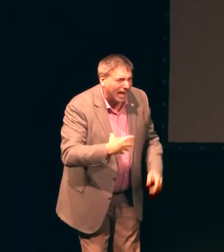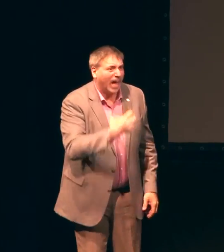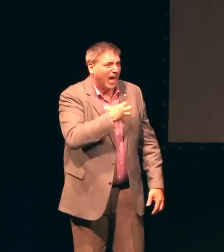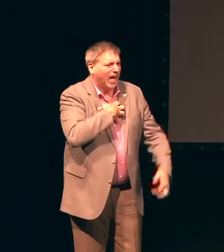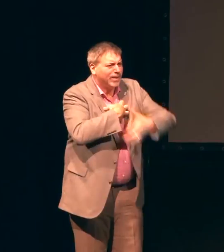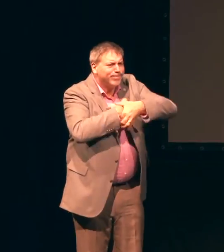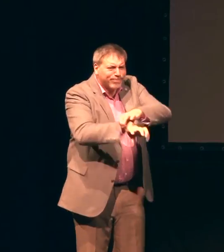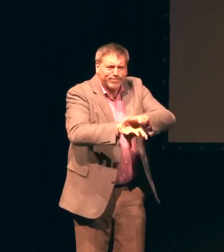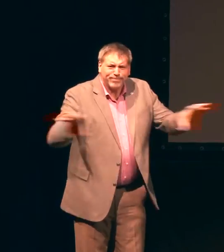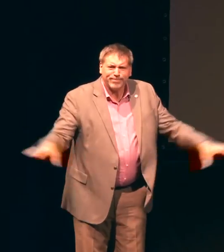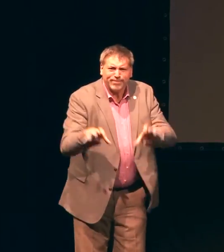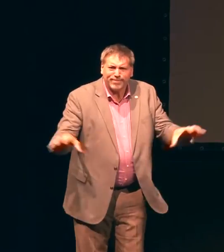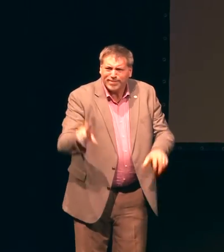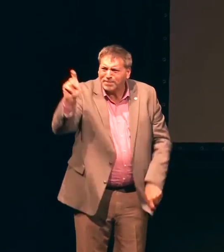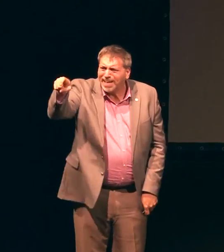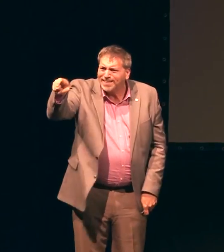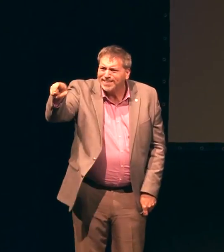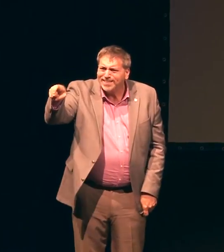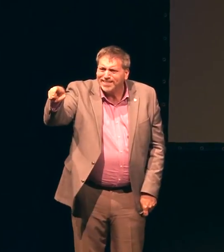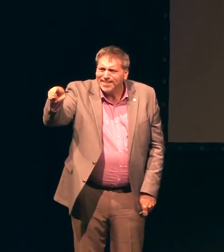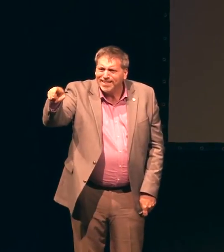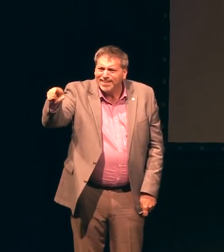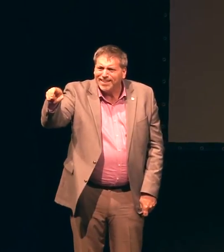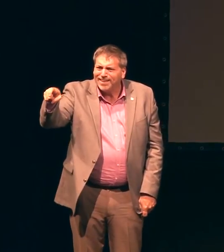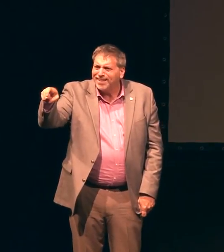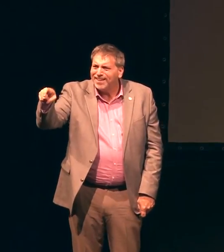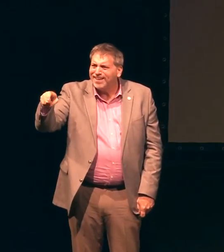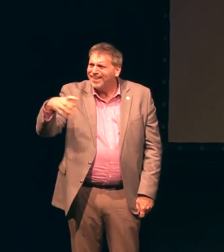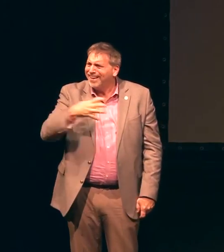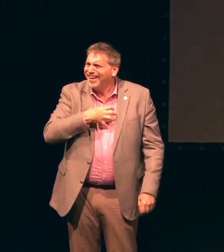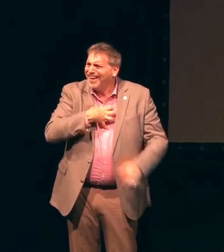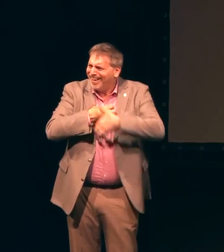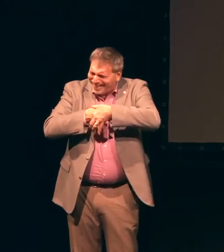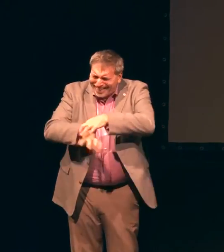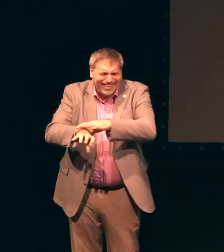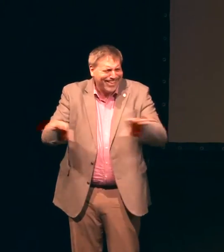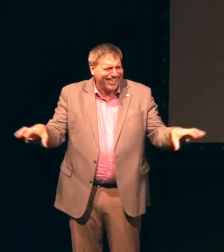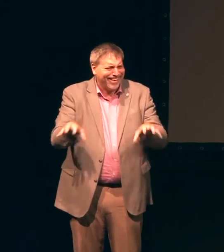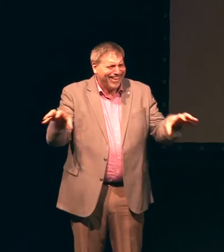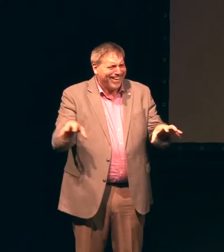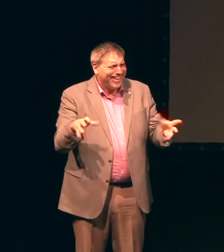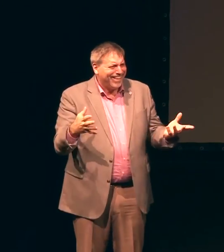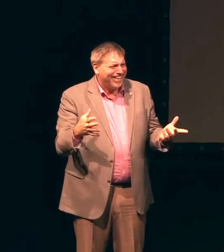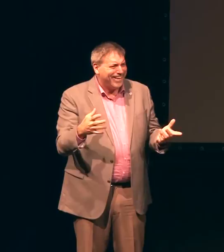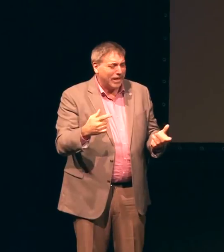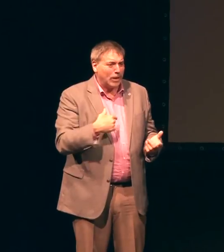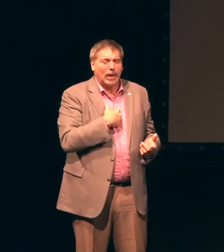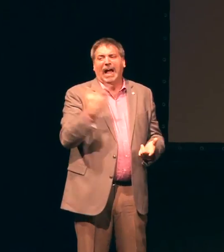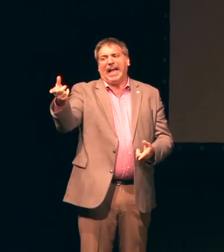complain, complain. Turn the complaining into action. You must do that. Stop complaining,